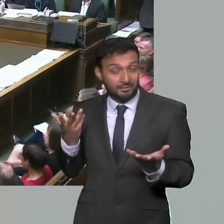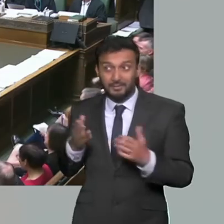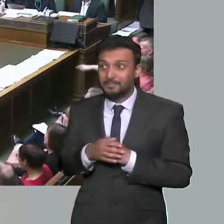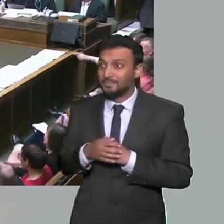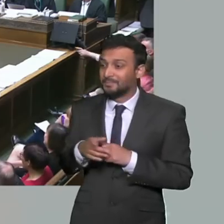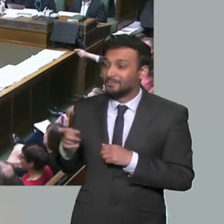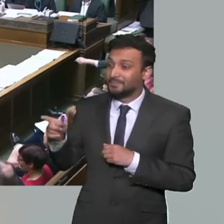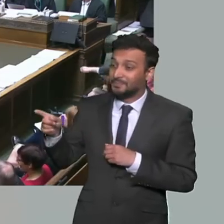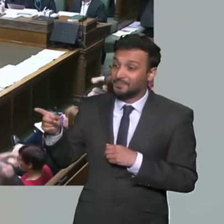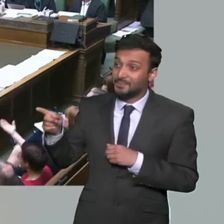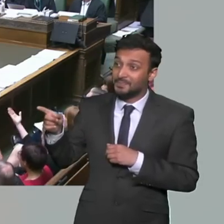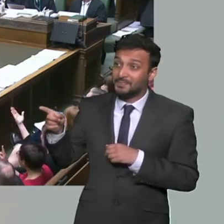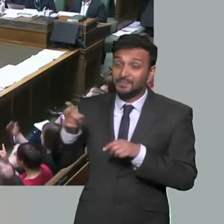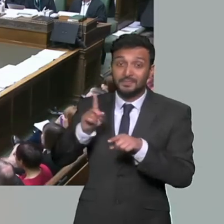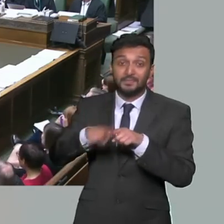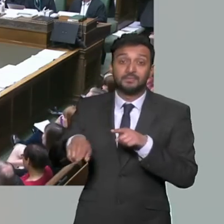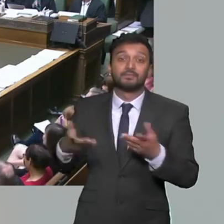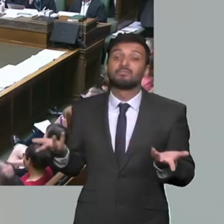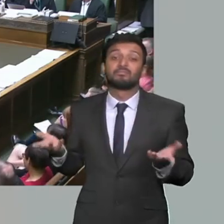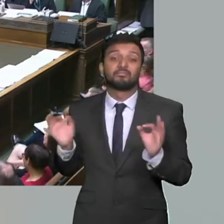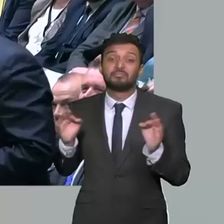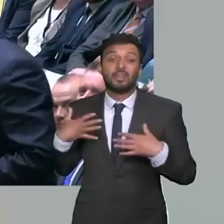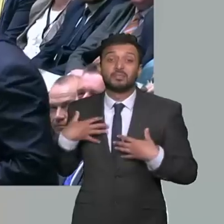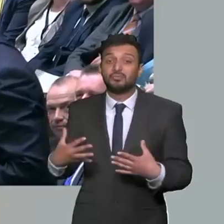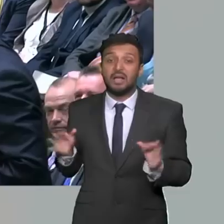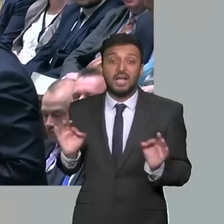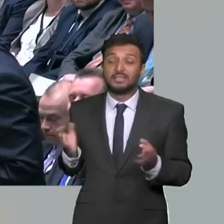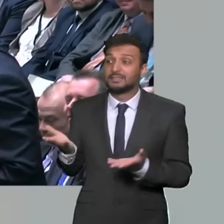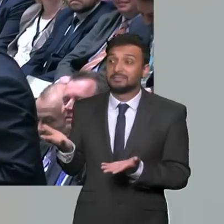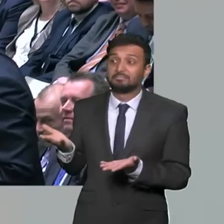The Prime Minister There is no surprise about Labour’s lust